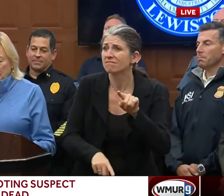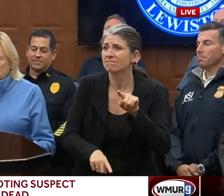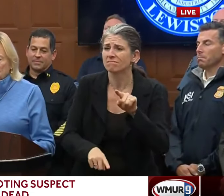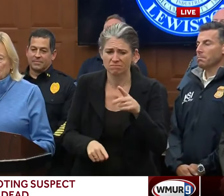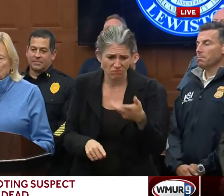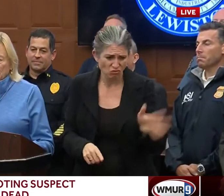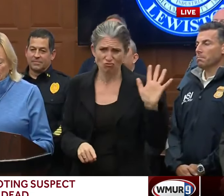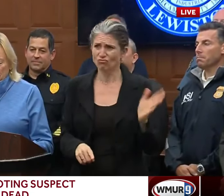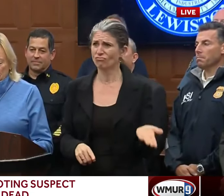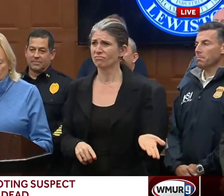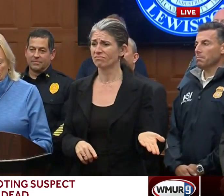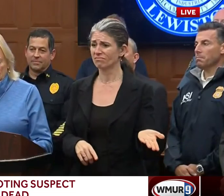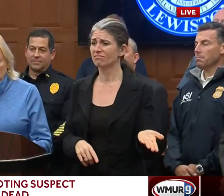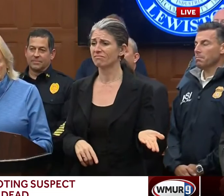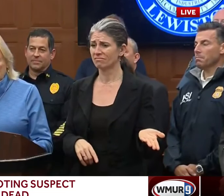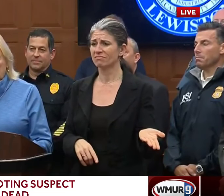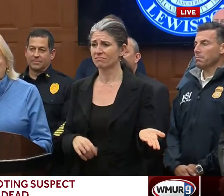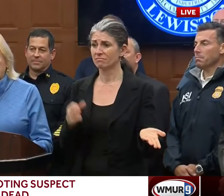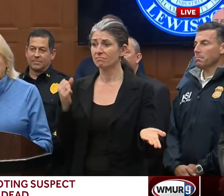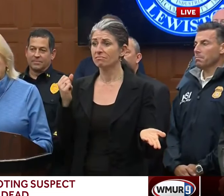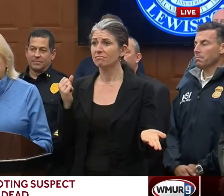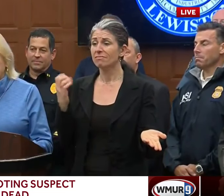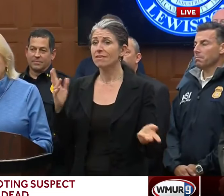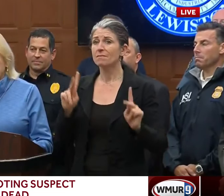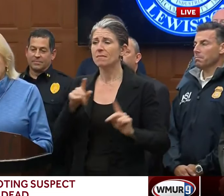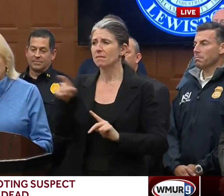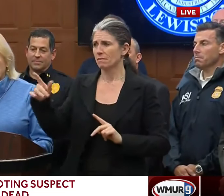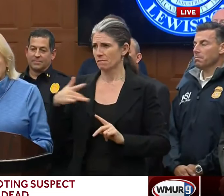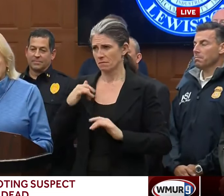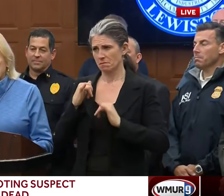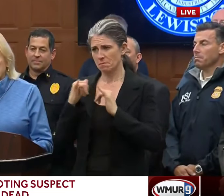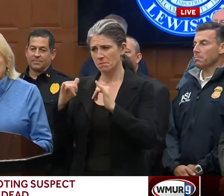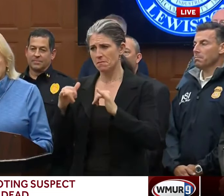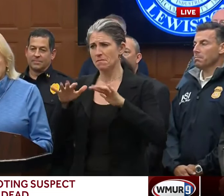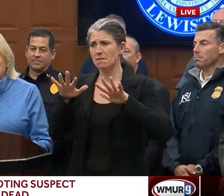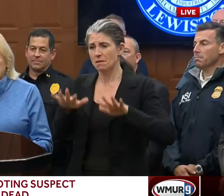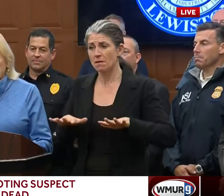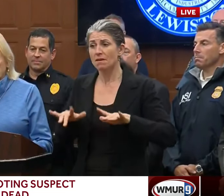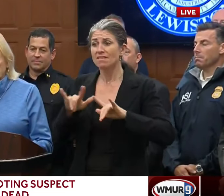I KNOW THERE ARE SOME PEOPLE AND MANY PEOPLE WHO SHARE THAT SENTIMENT.